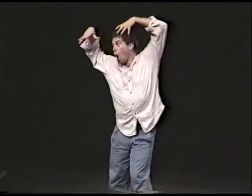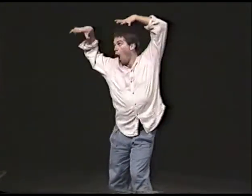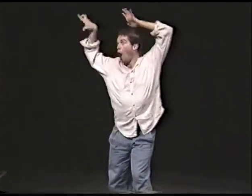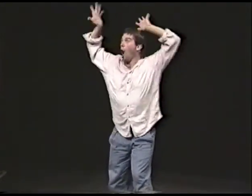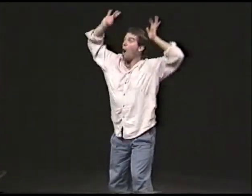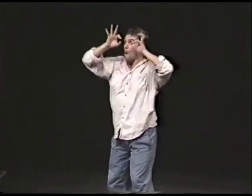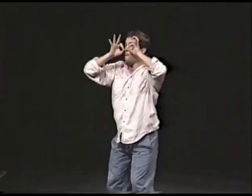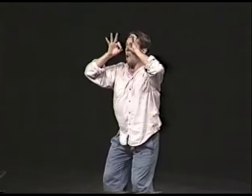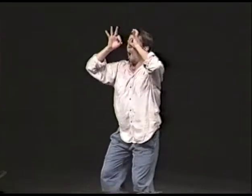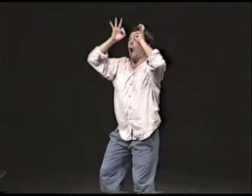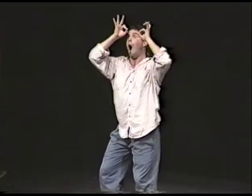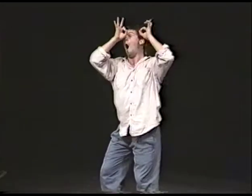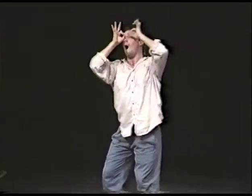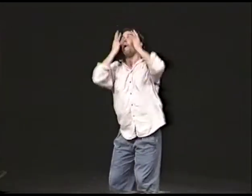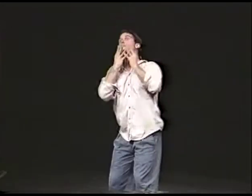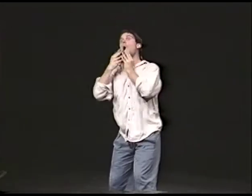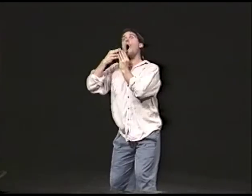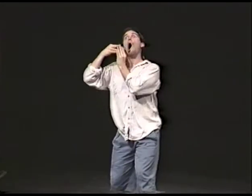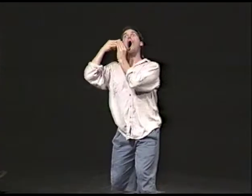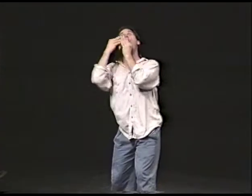Hair, glasses, and beard--